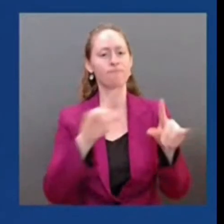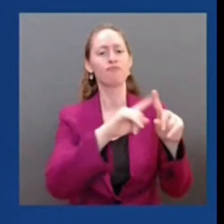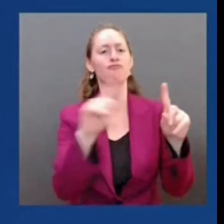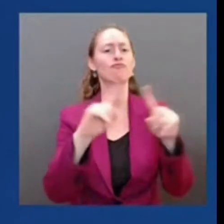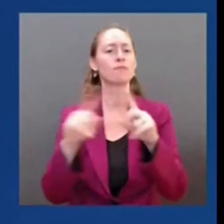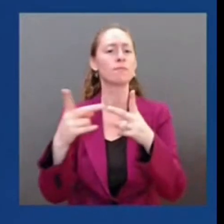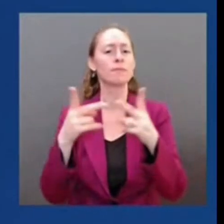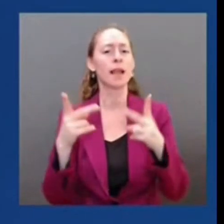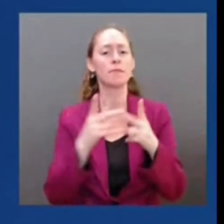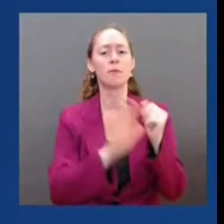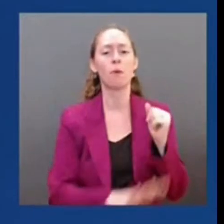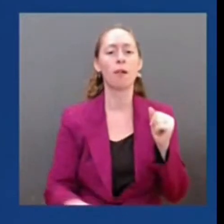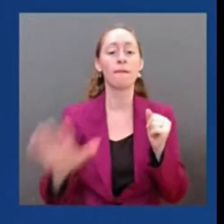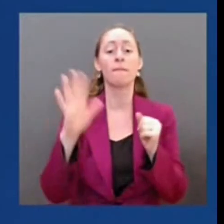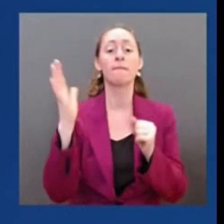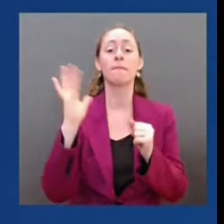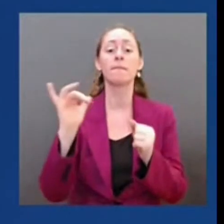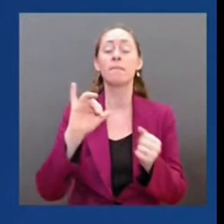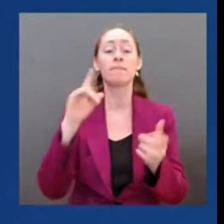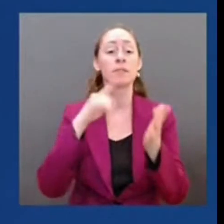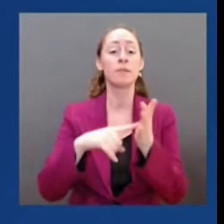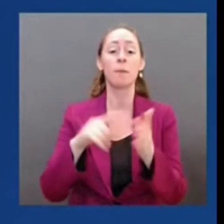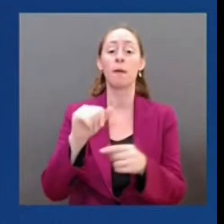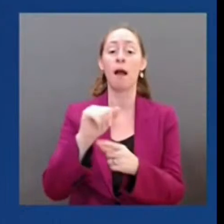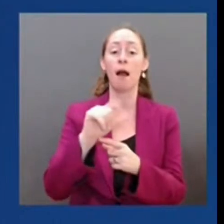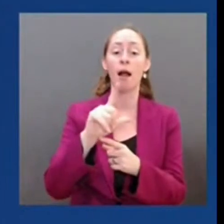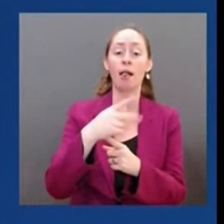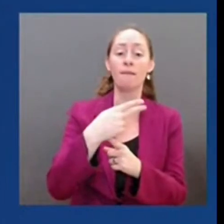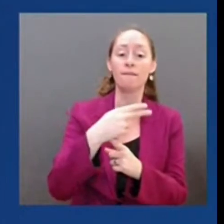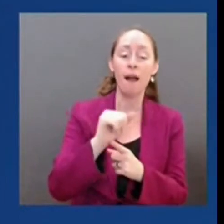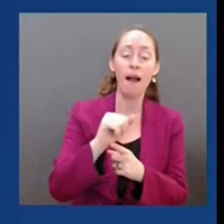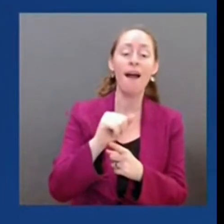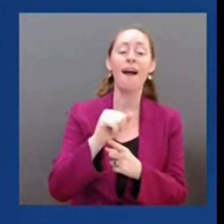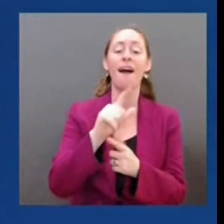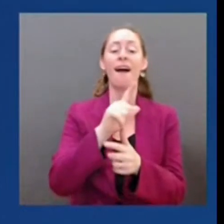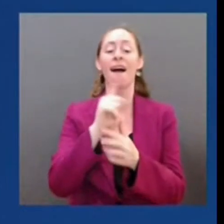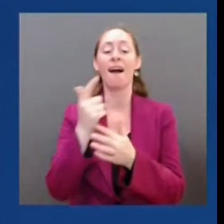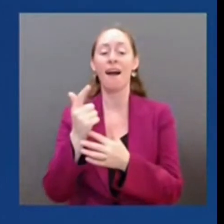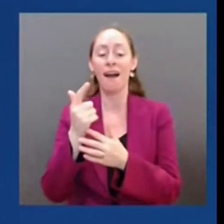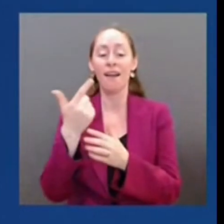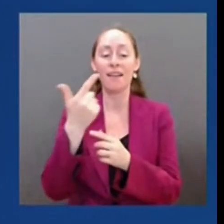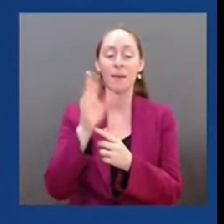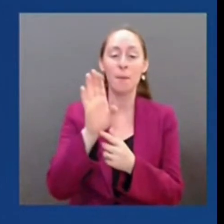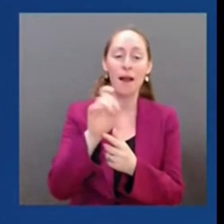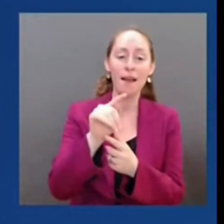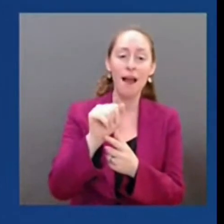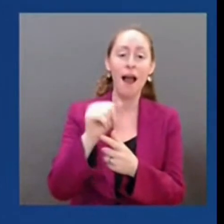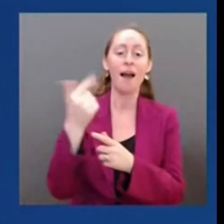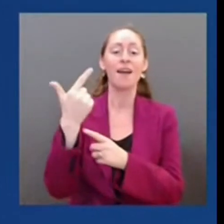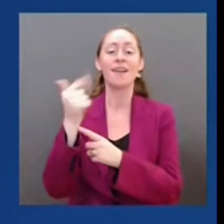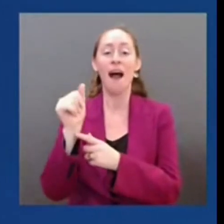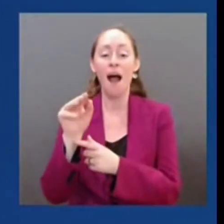WORLD. AND AS YOU CAN SEE, WE WENT